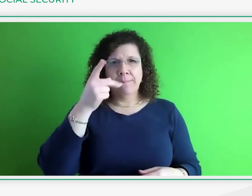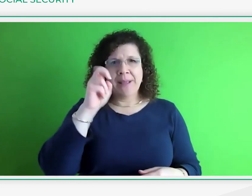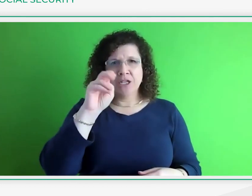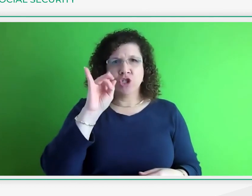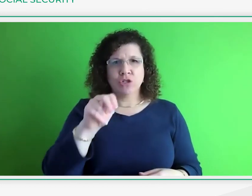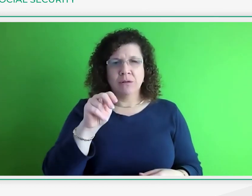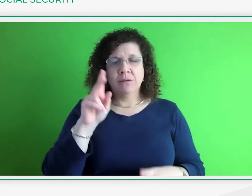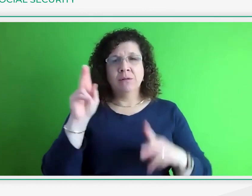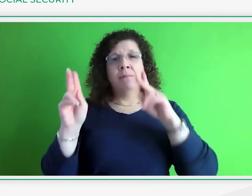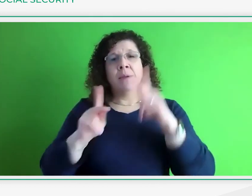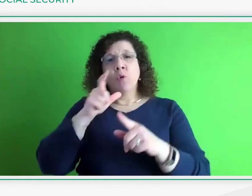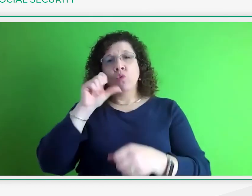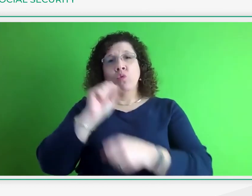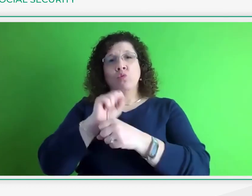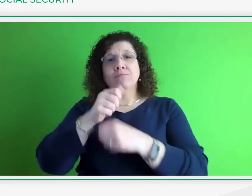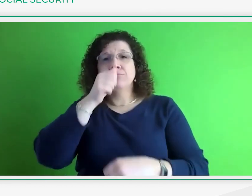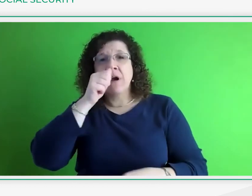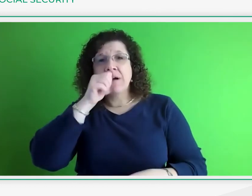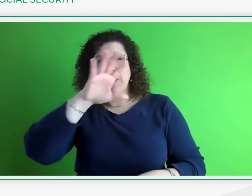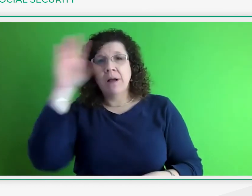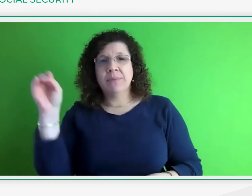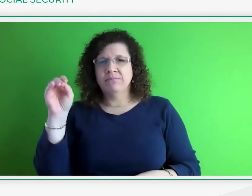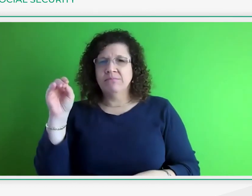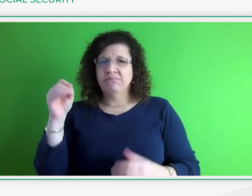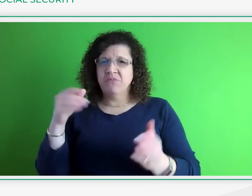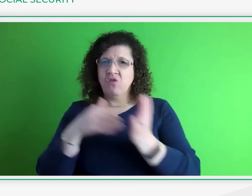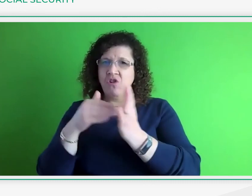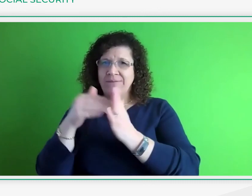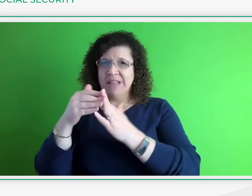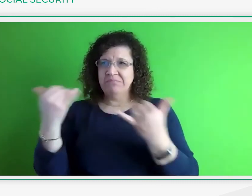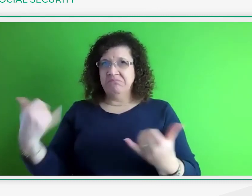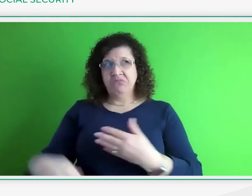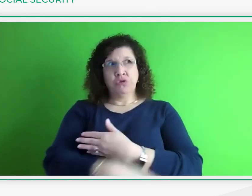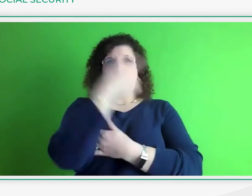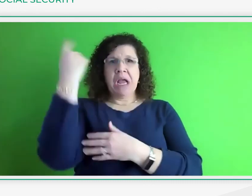Some people are fortunate to have a retirement pension if they worked for a private company.